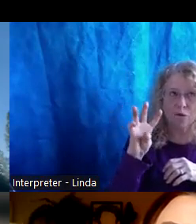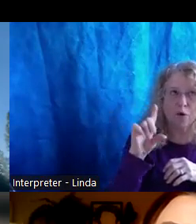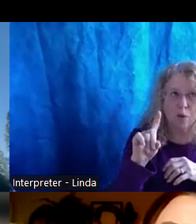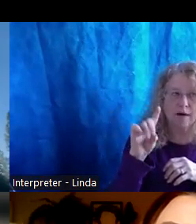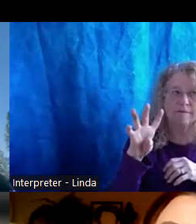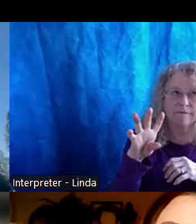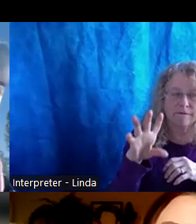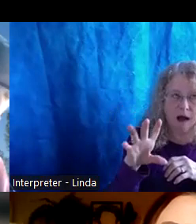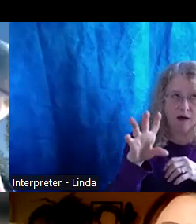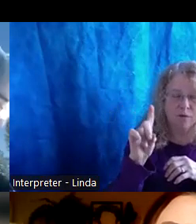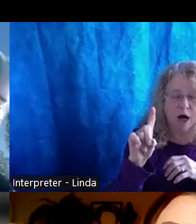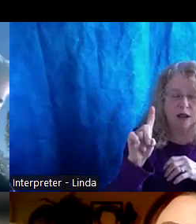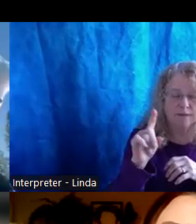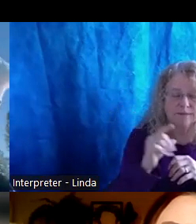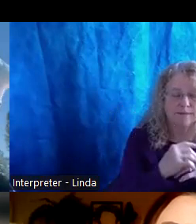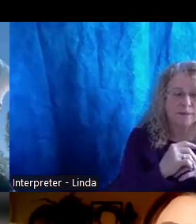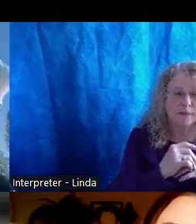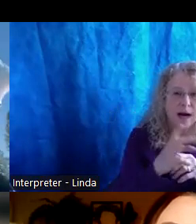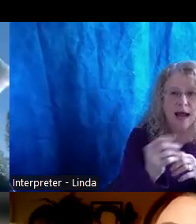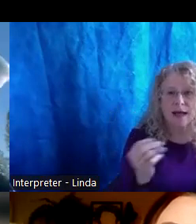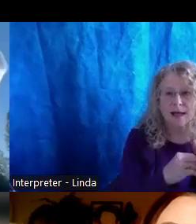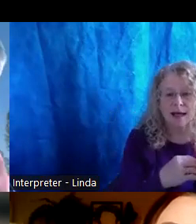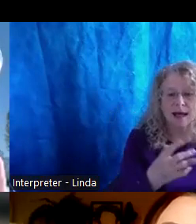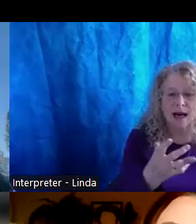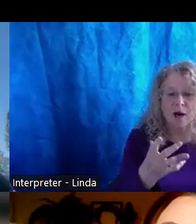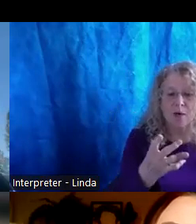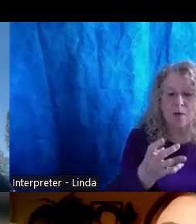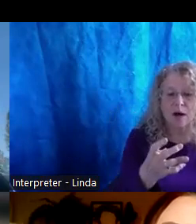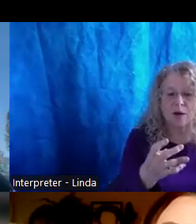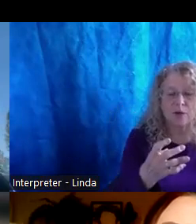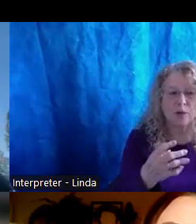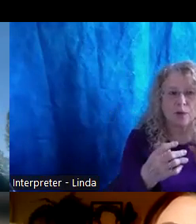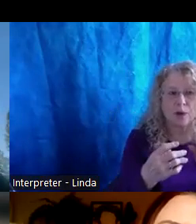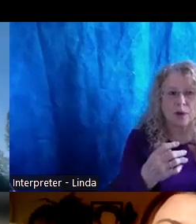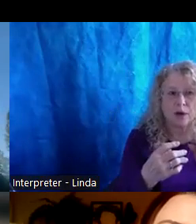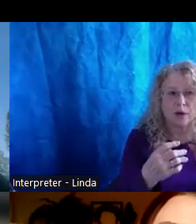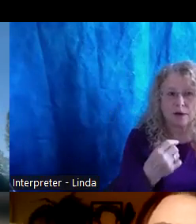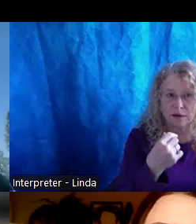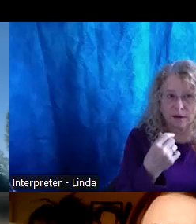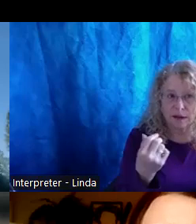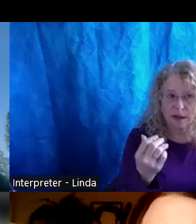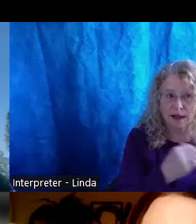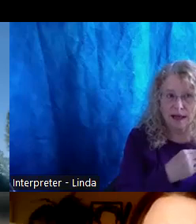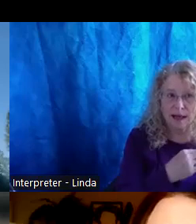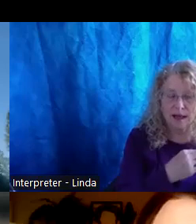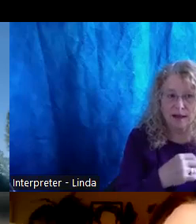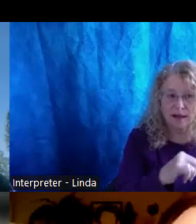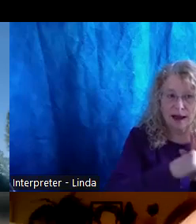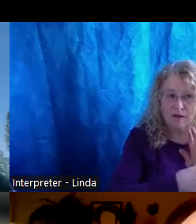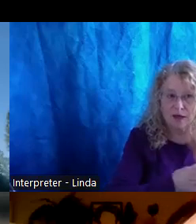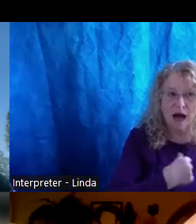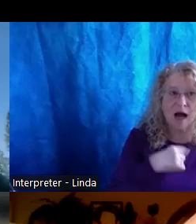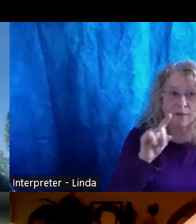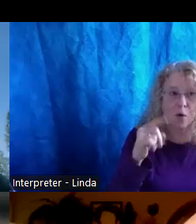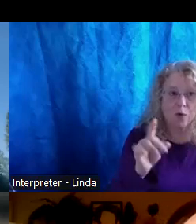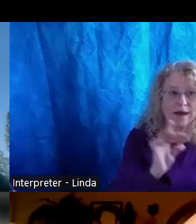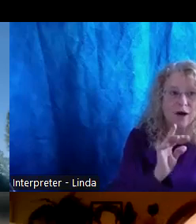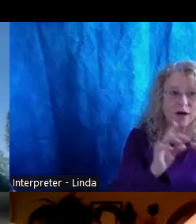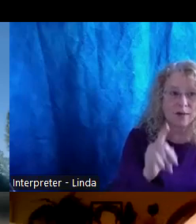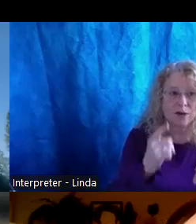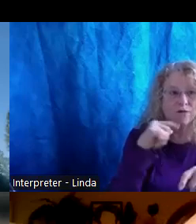ONCE AGAIN, WANTED TO POINT OUT, I AM THE SOLE POINT OF CONTACT FOR THIS RFGA WHILE